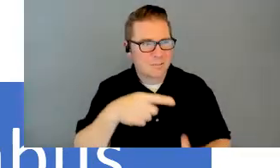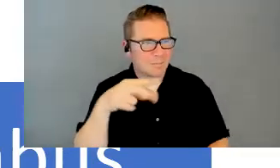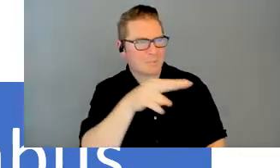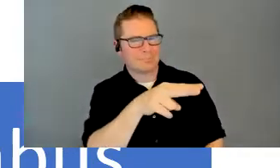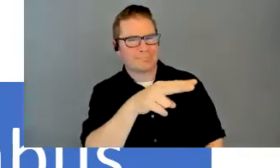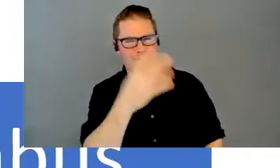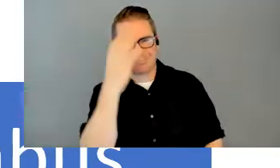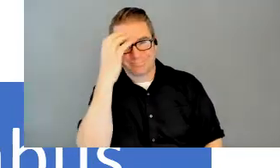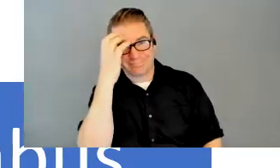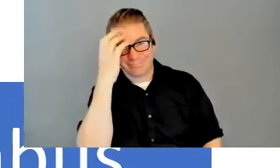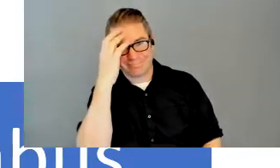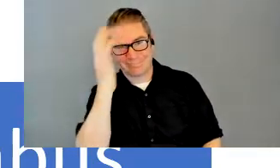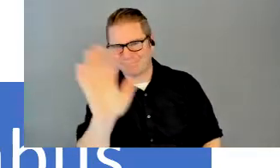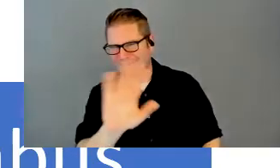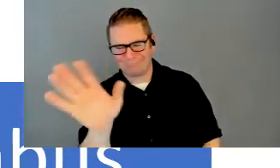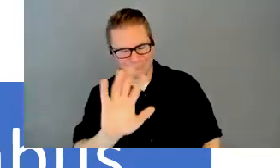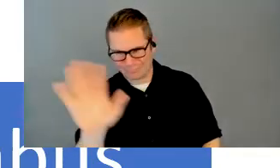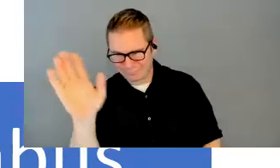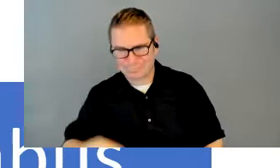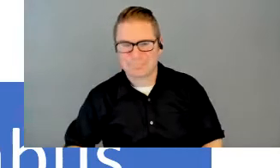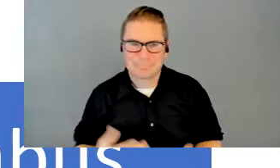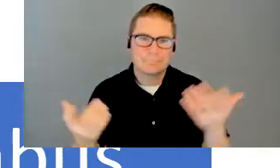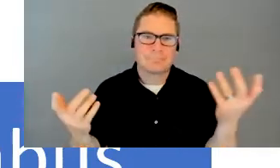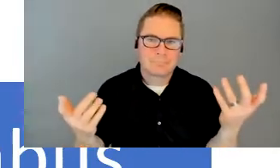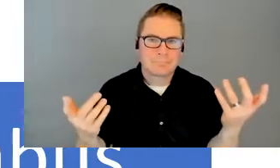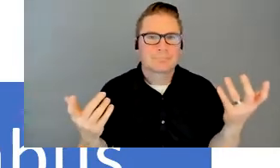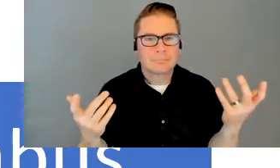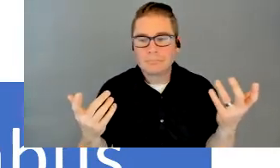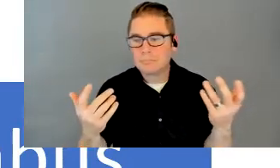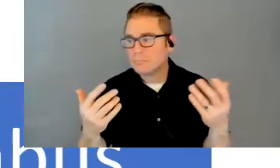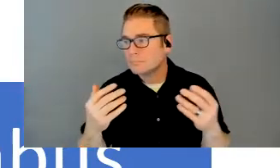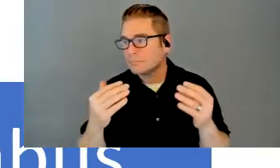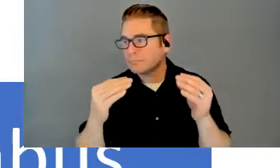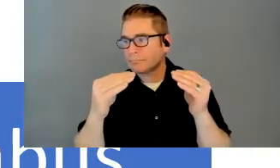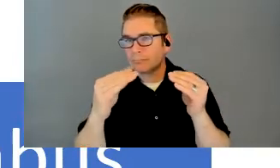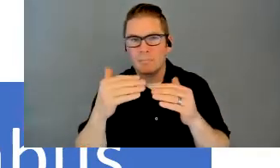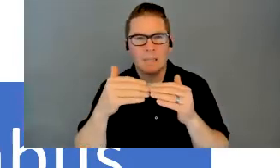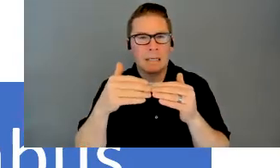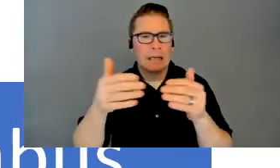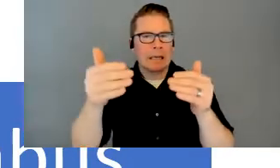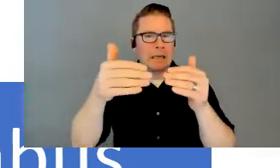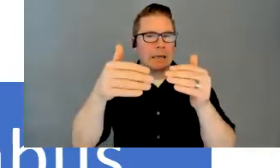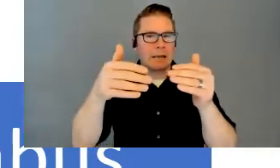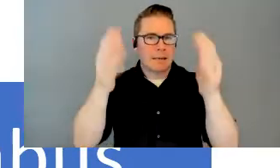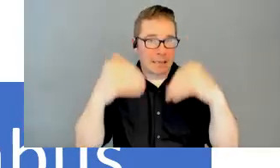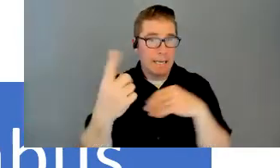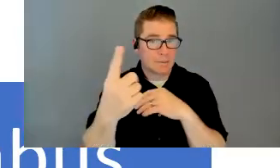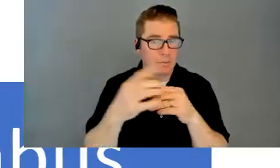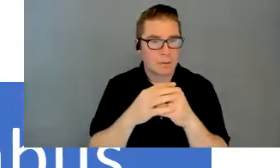And it's the instructor. So the next one is syllabus that's all instructor focused